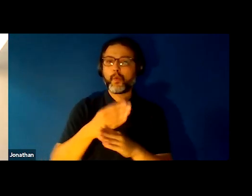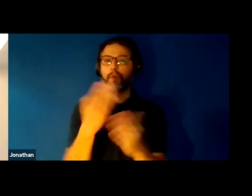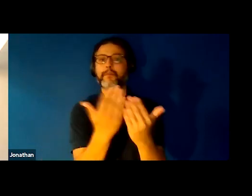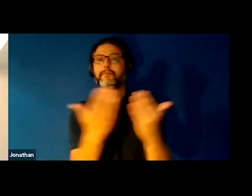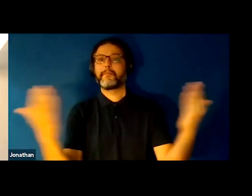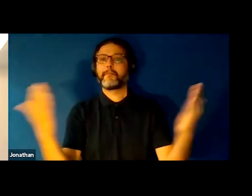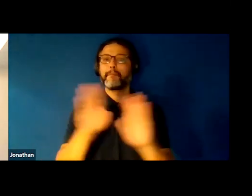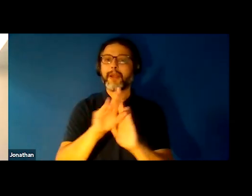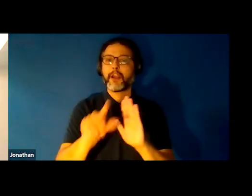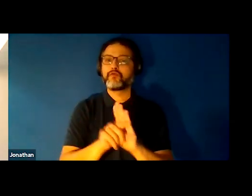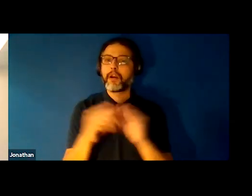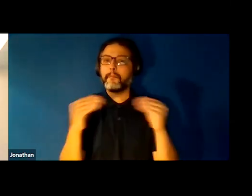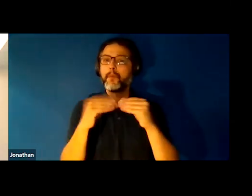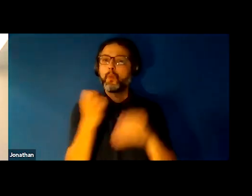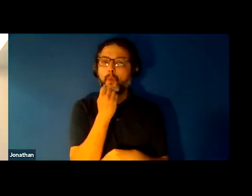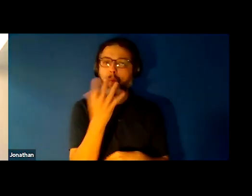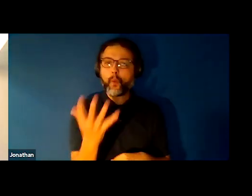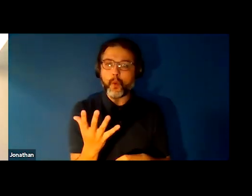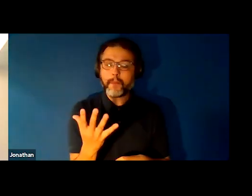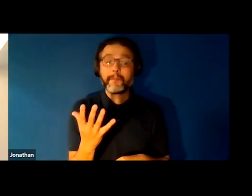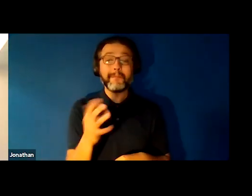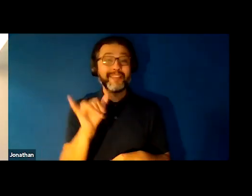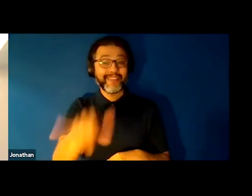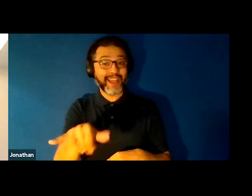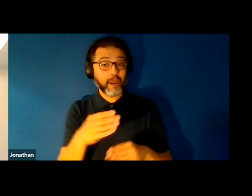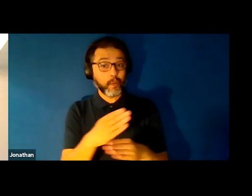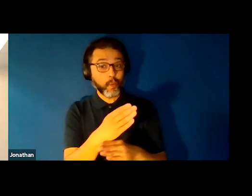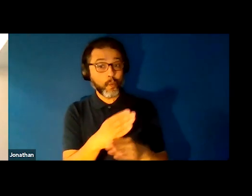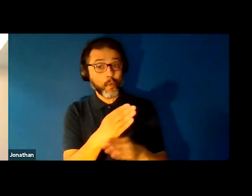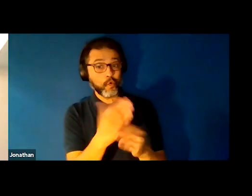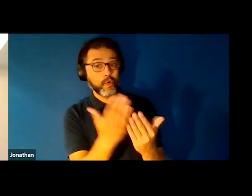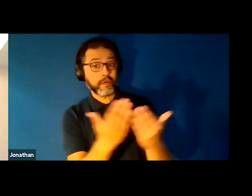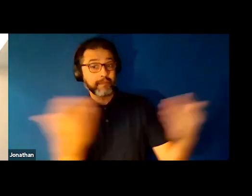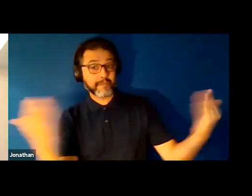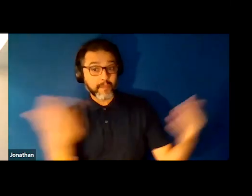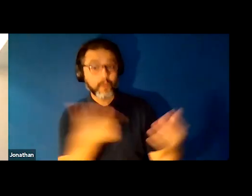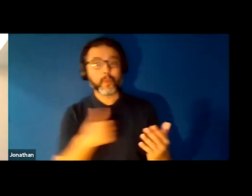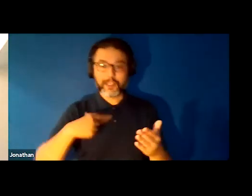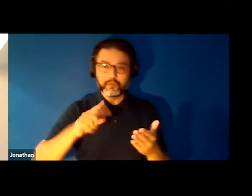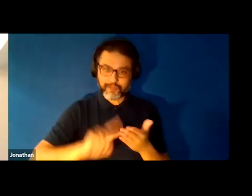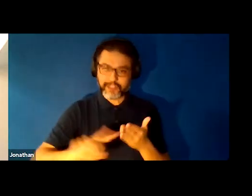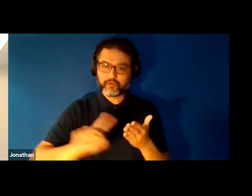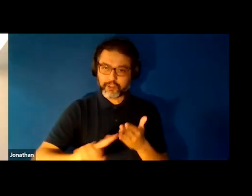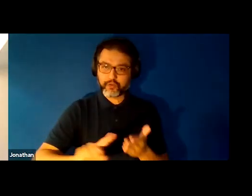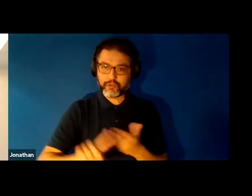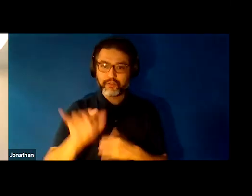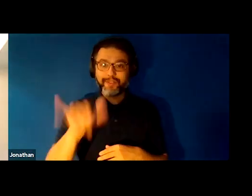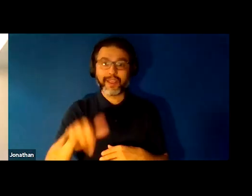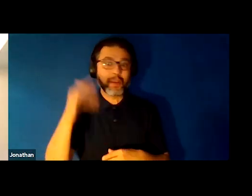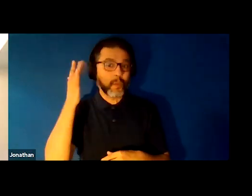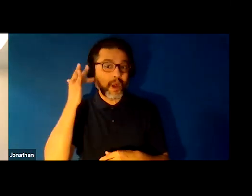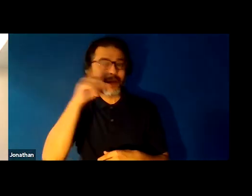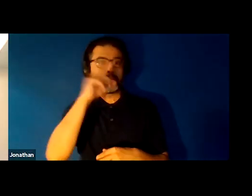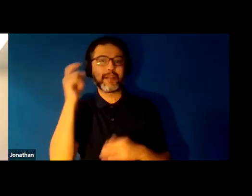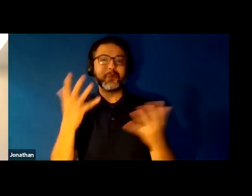I can say that this wood backdrop was an element of a lot of study because we wanted to create